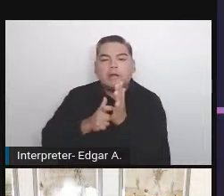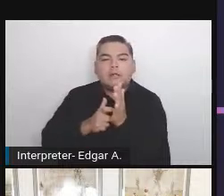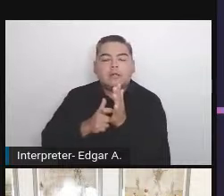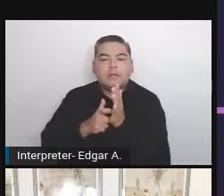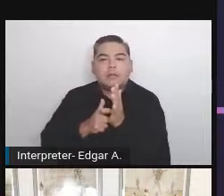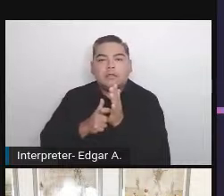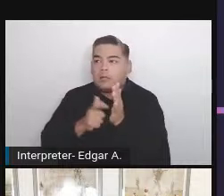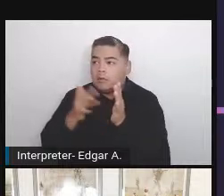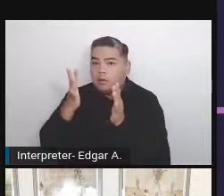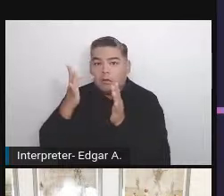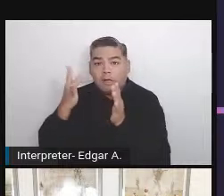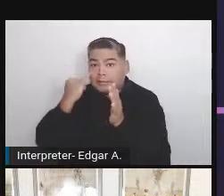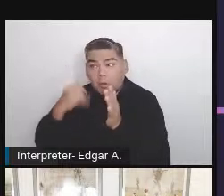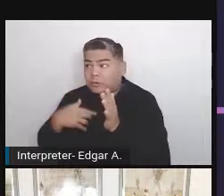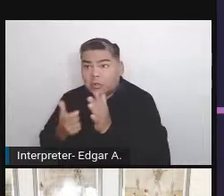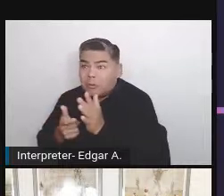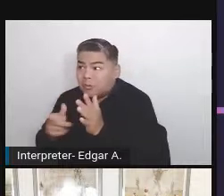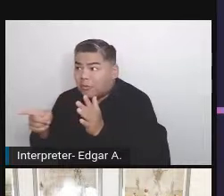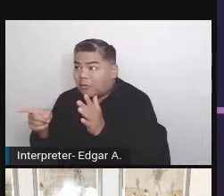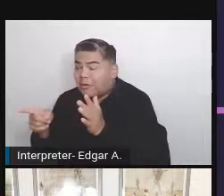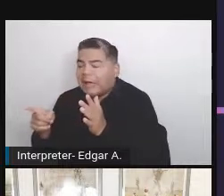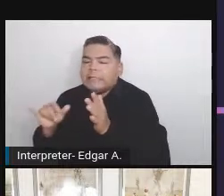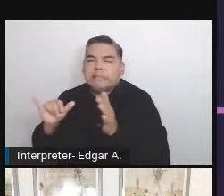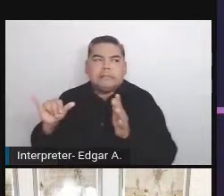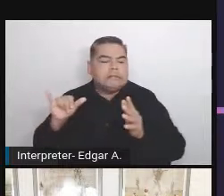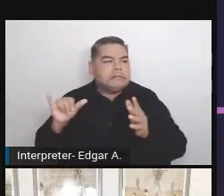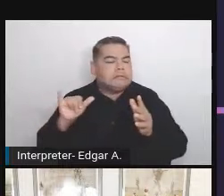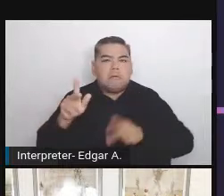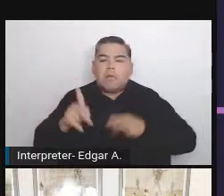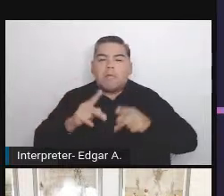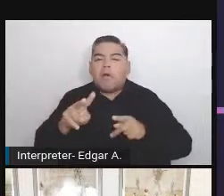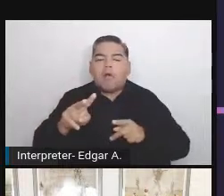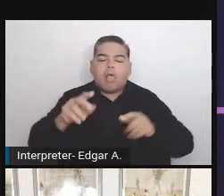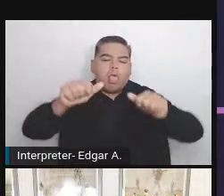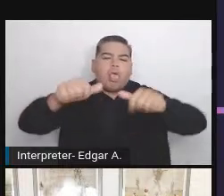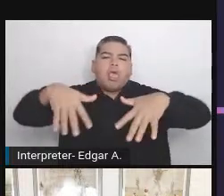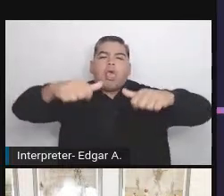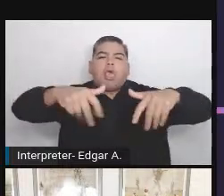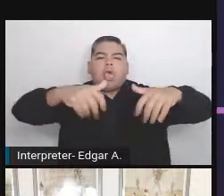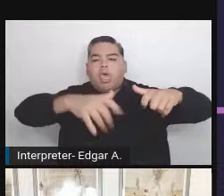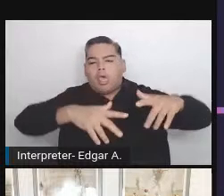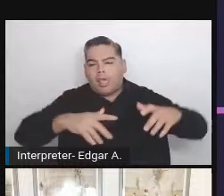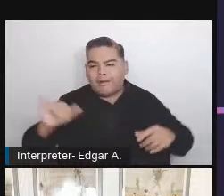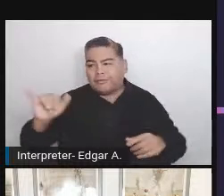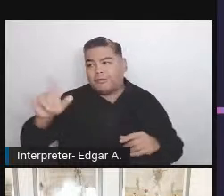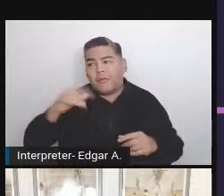where many companies start understanding that accessibility is a must because without it they will not